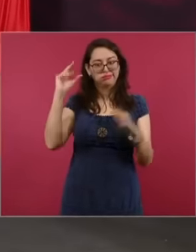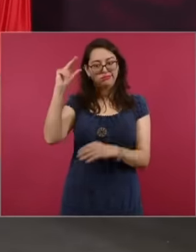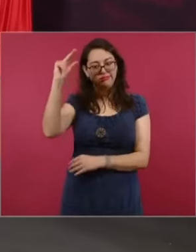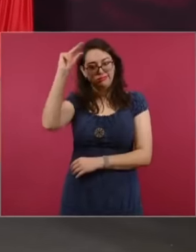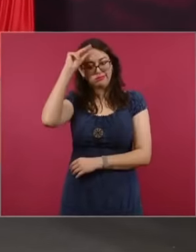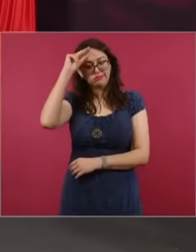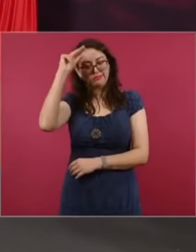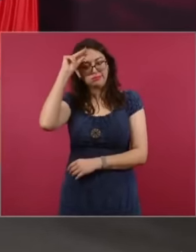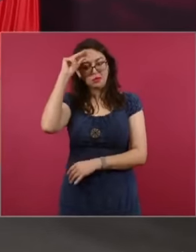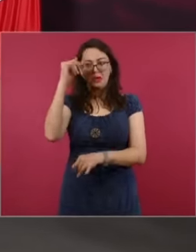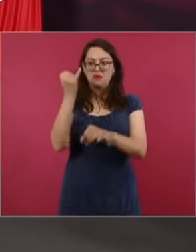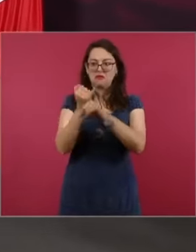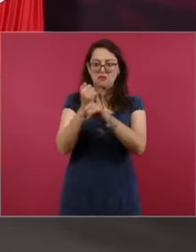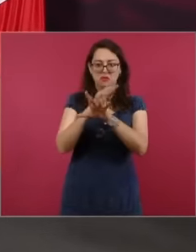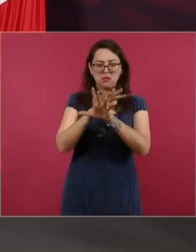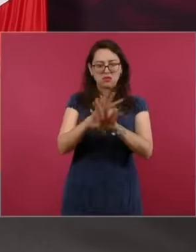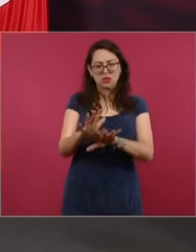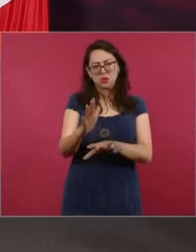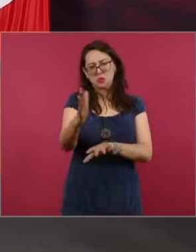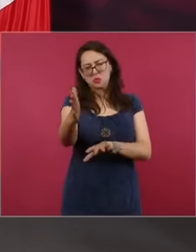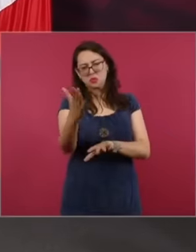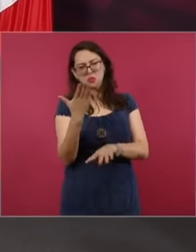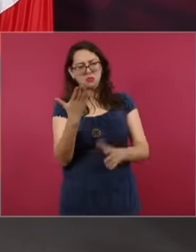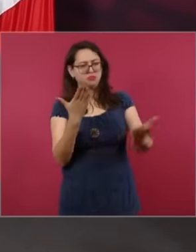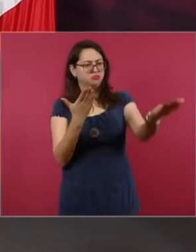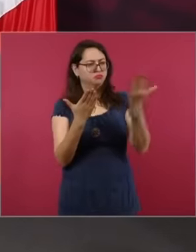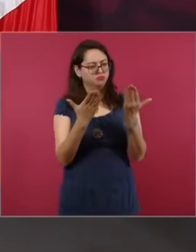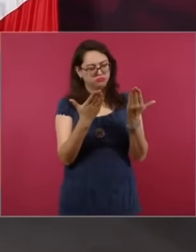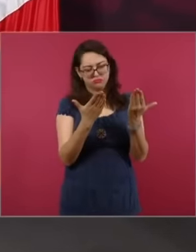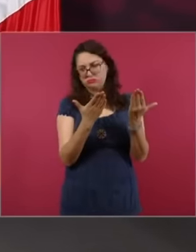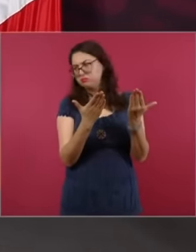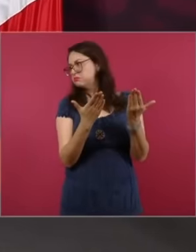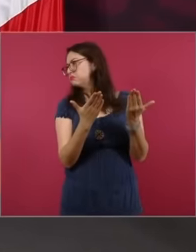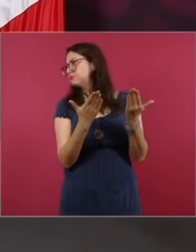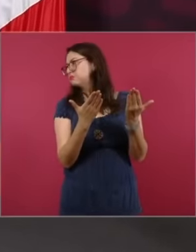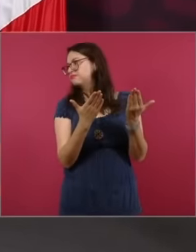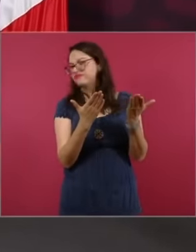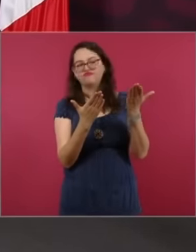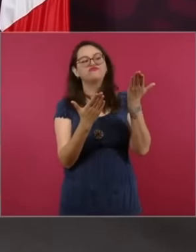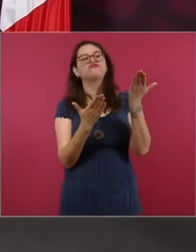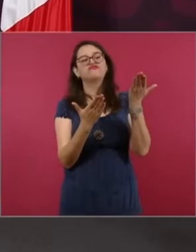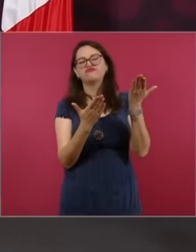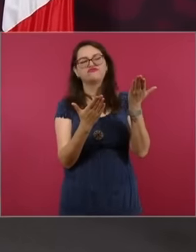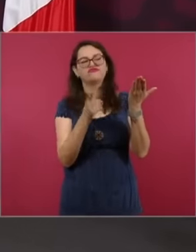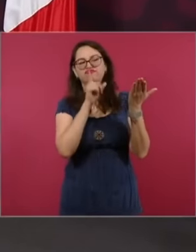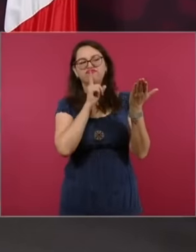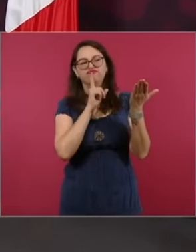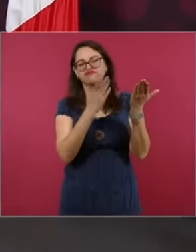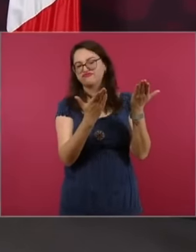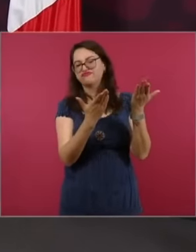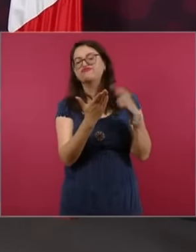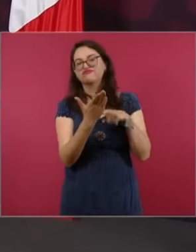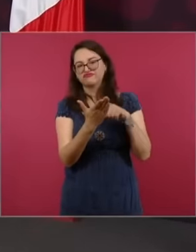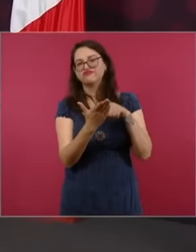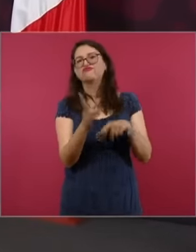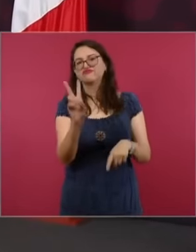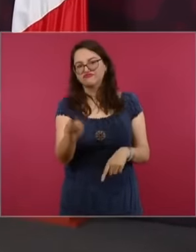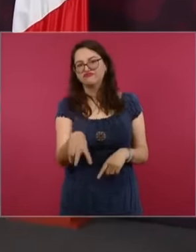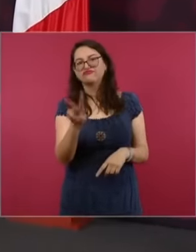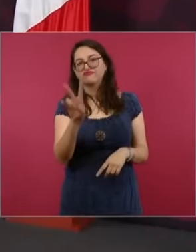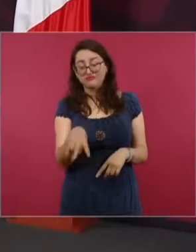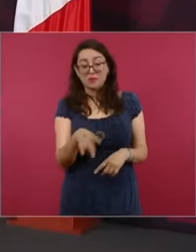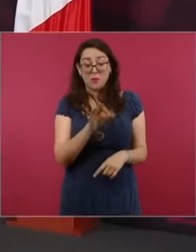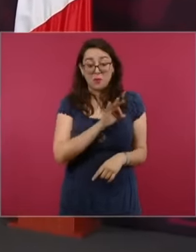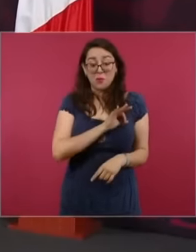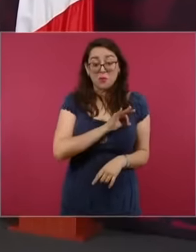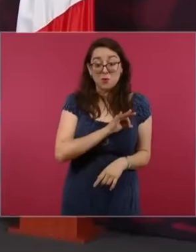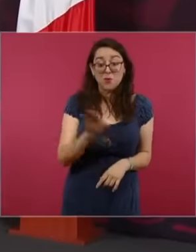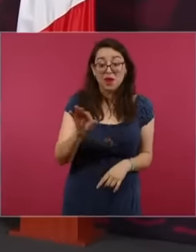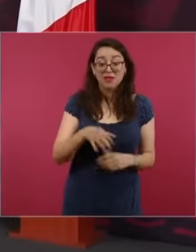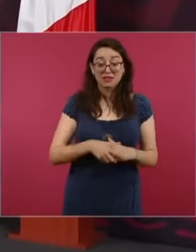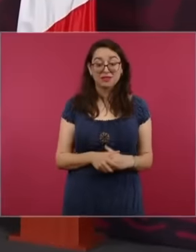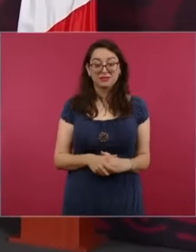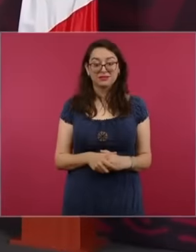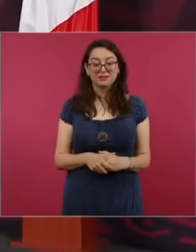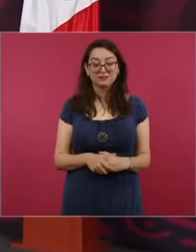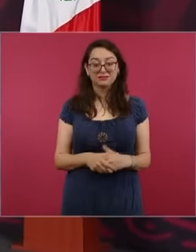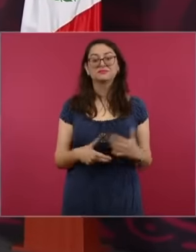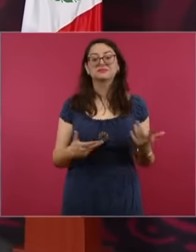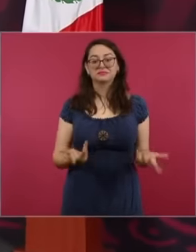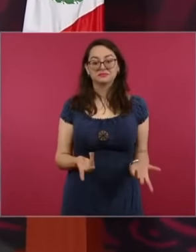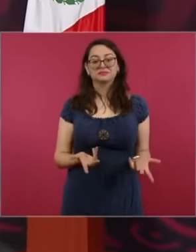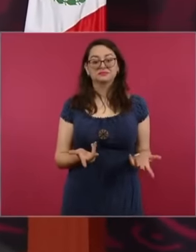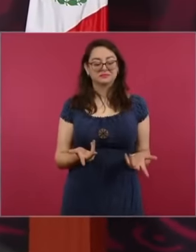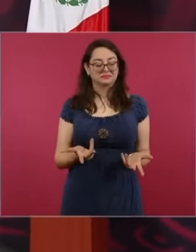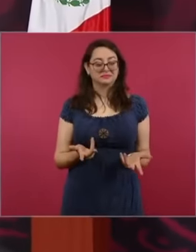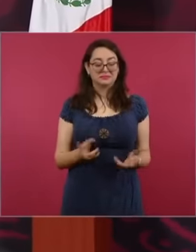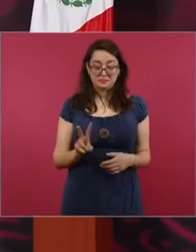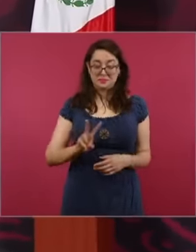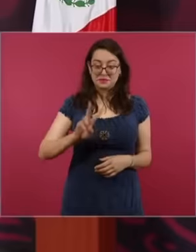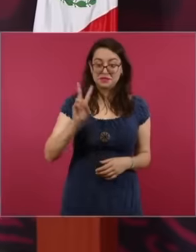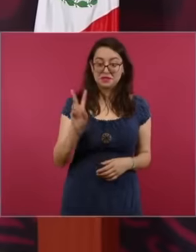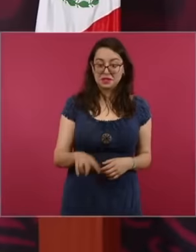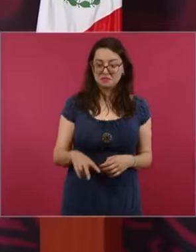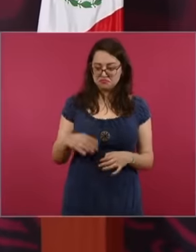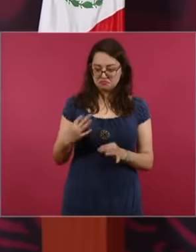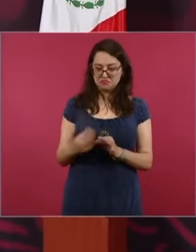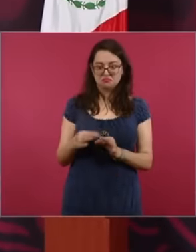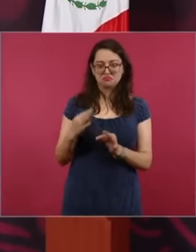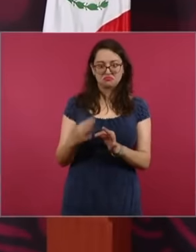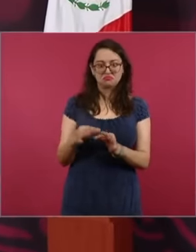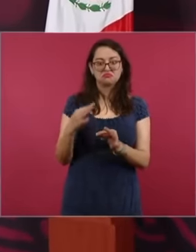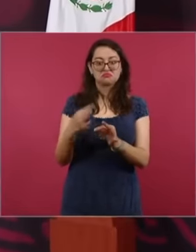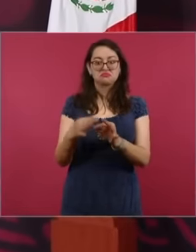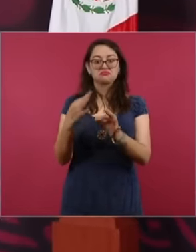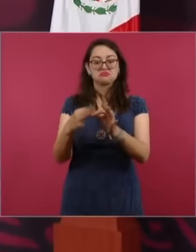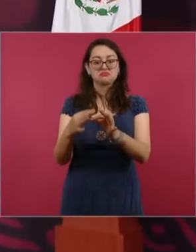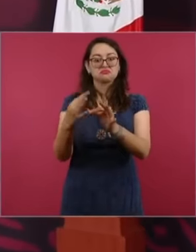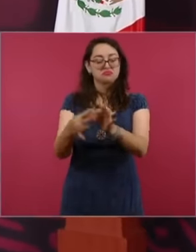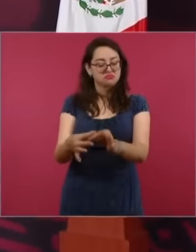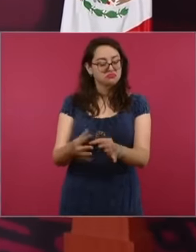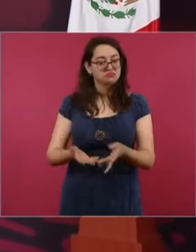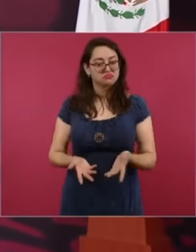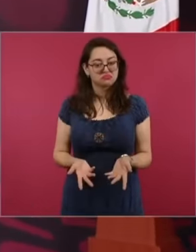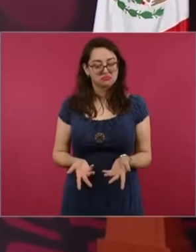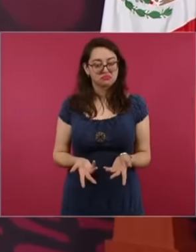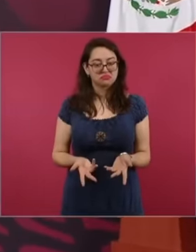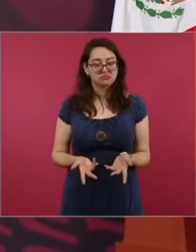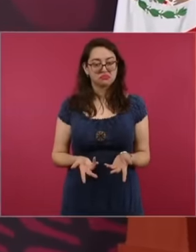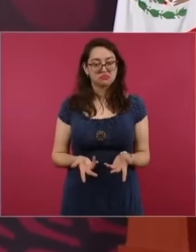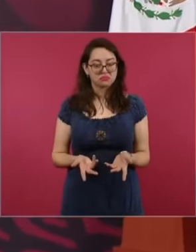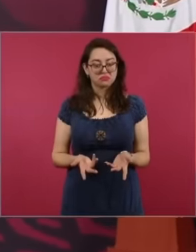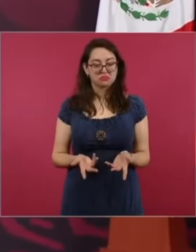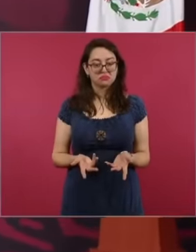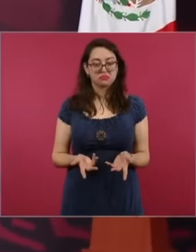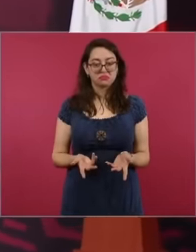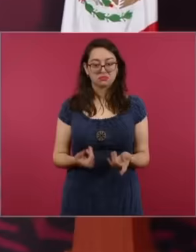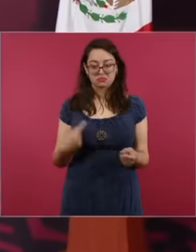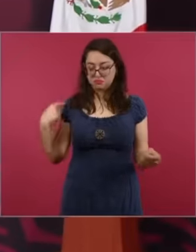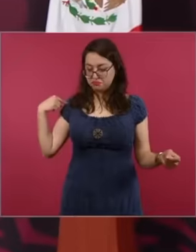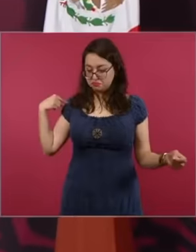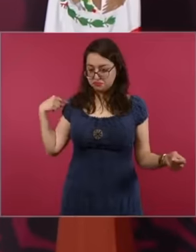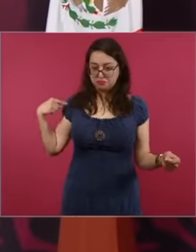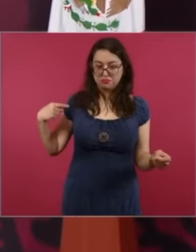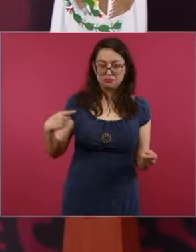informed very conscious it has given results eh We are already reaping the fruits of